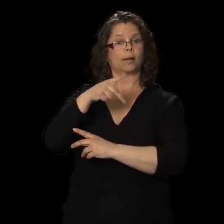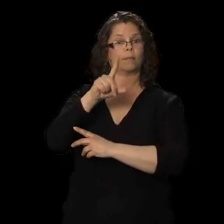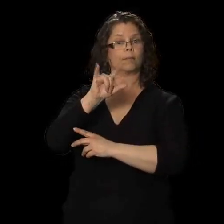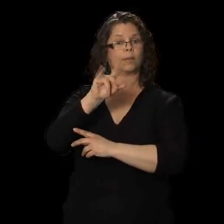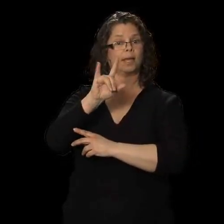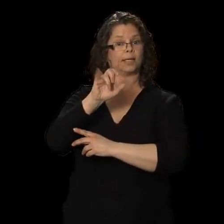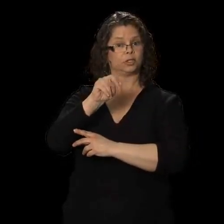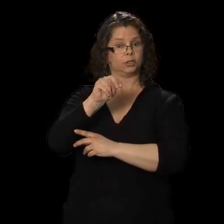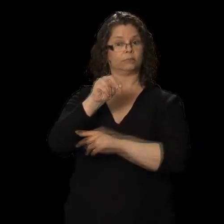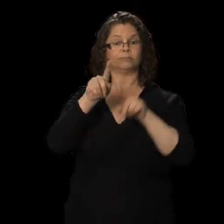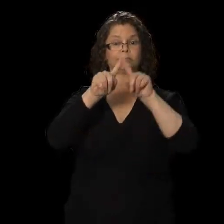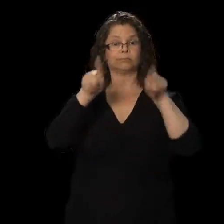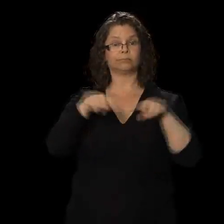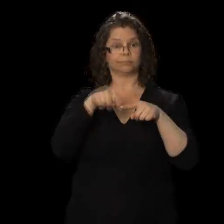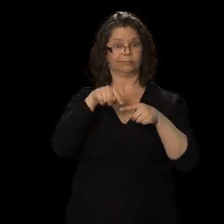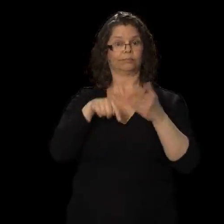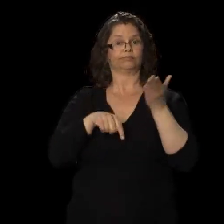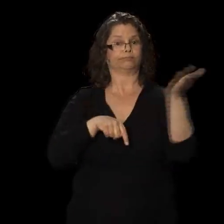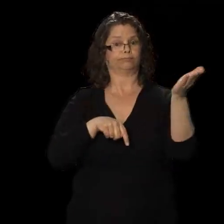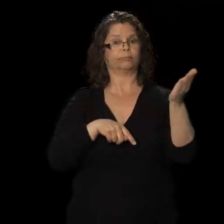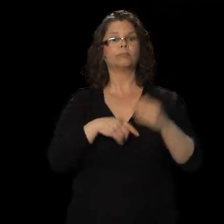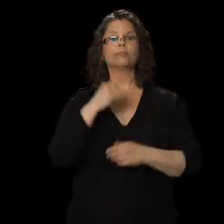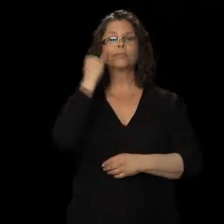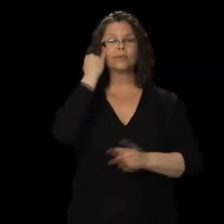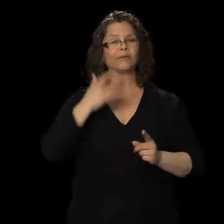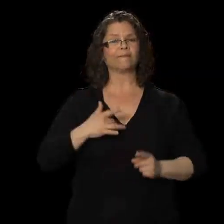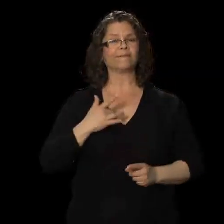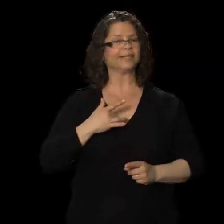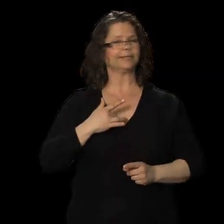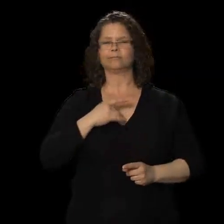If harassing behaviour makes you feel like you’re in